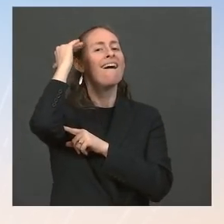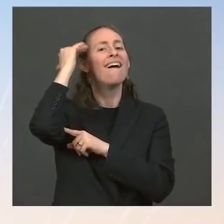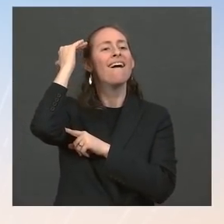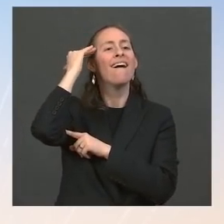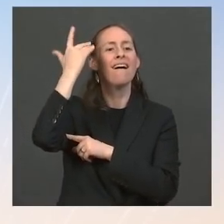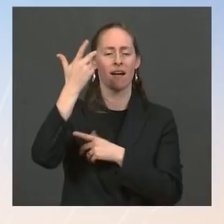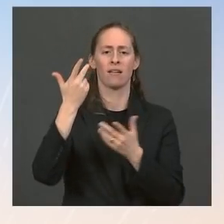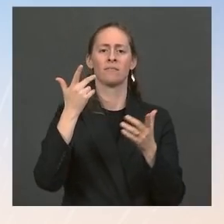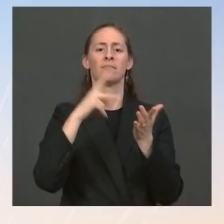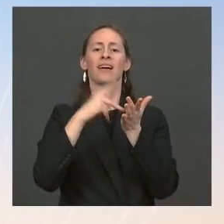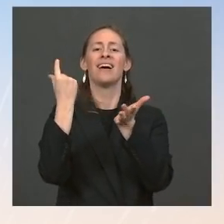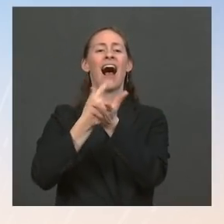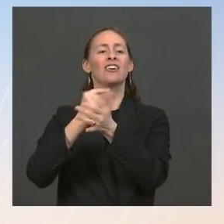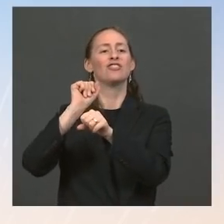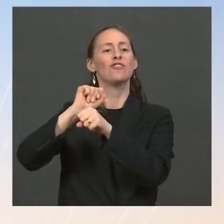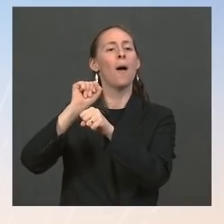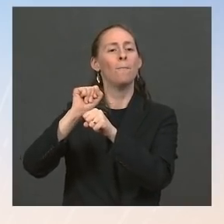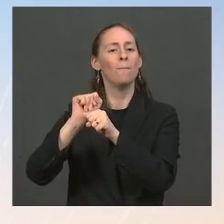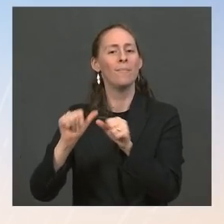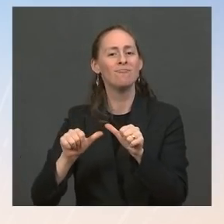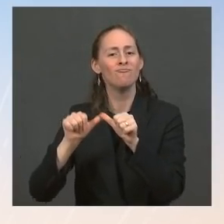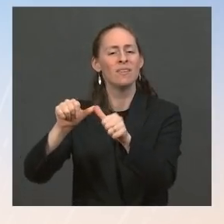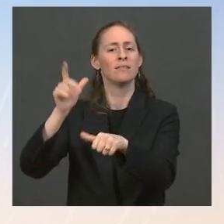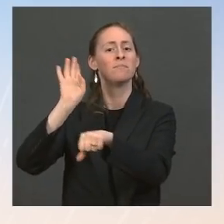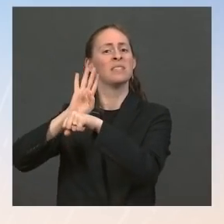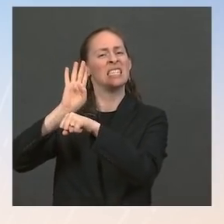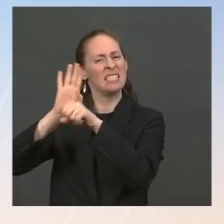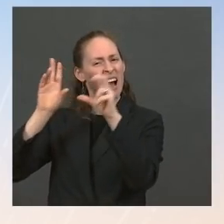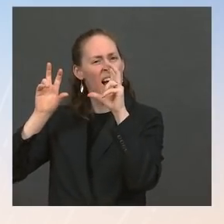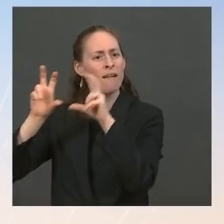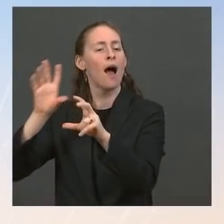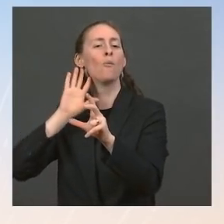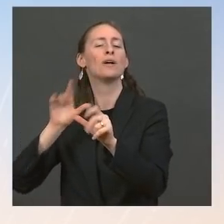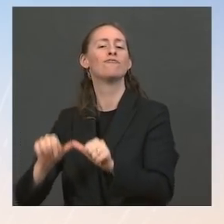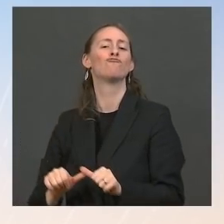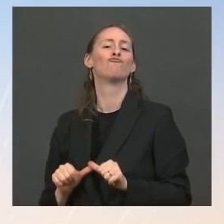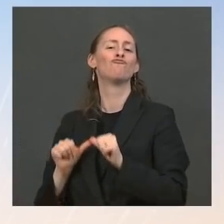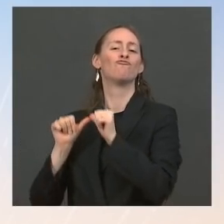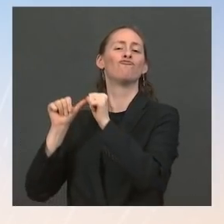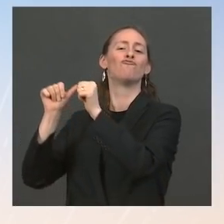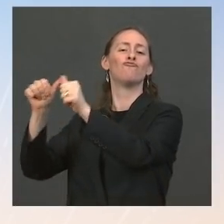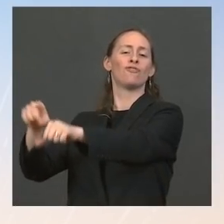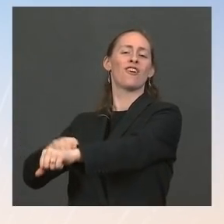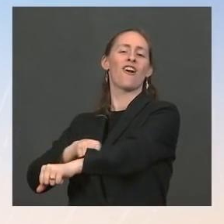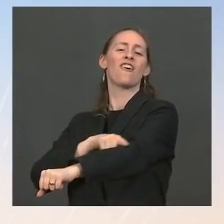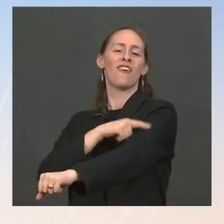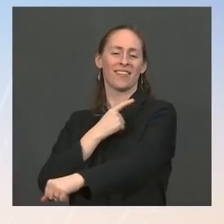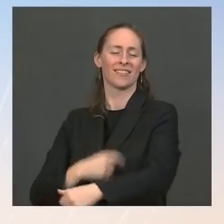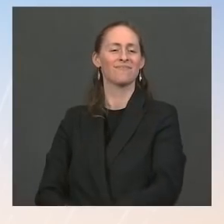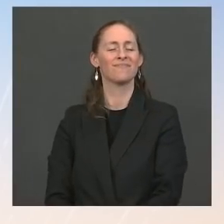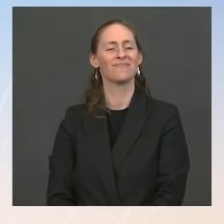and we're creating good-paying jobs for the long term as well. So, I would just note this is not -- you know, sometimes it's -- I'm not saying you're doing this,